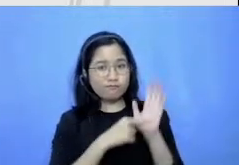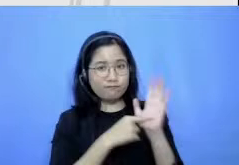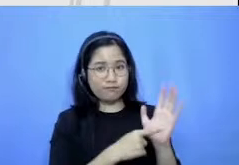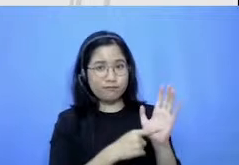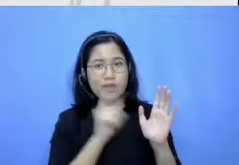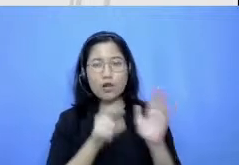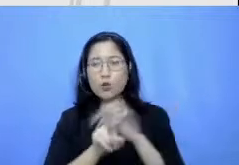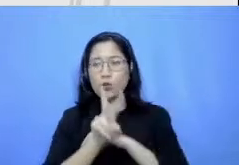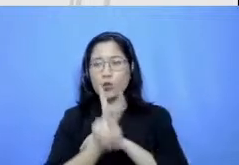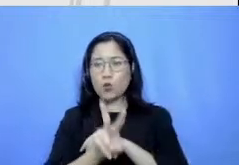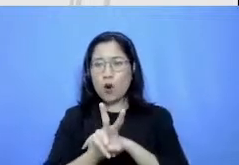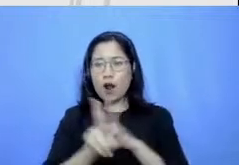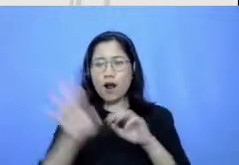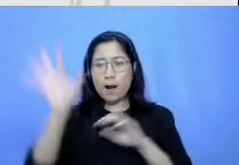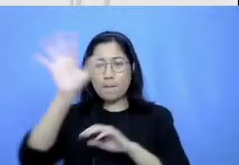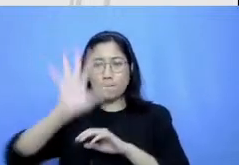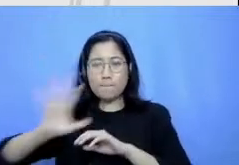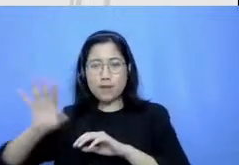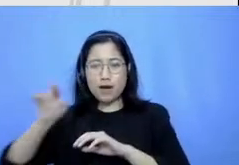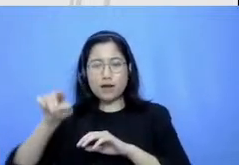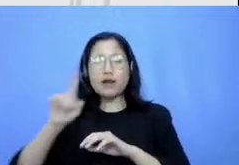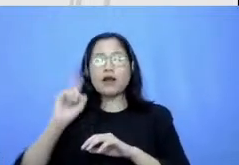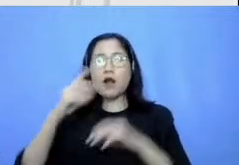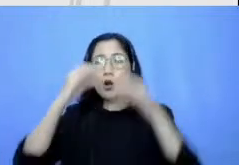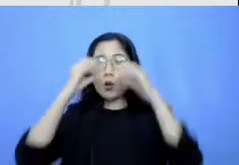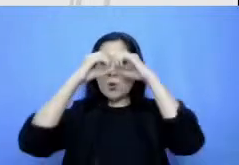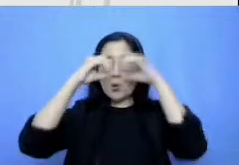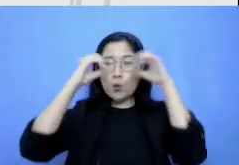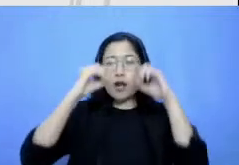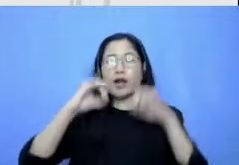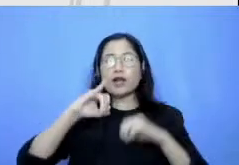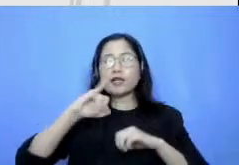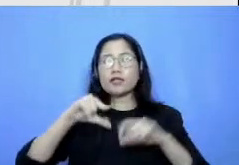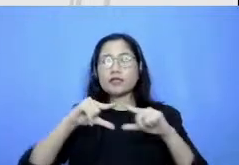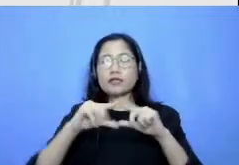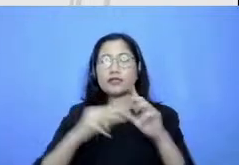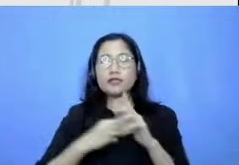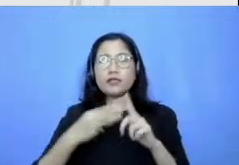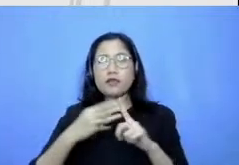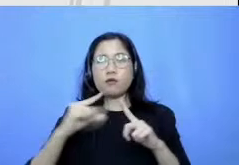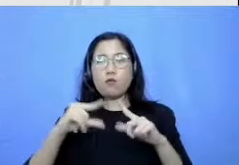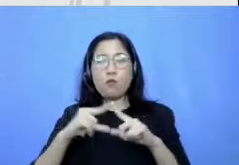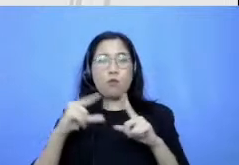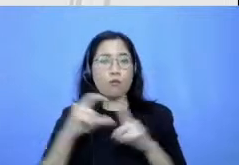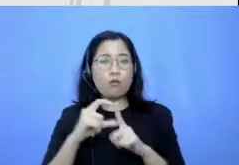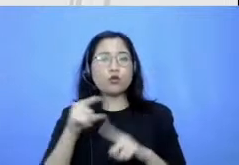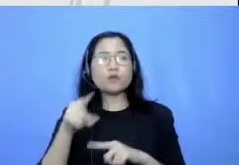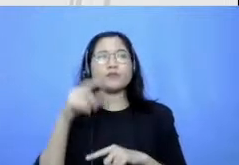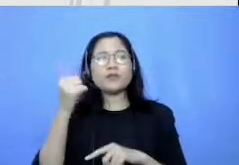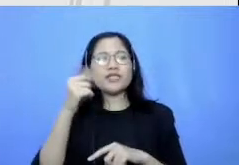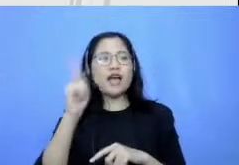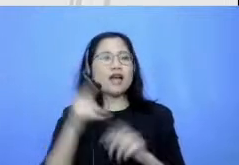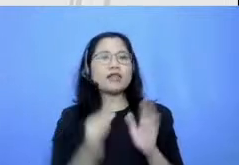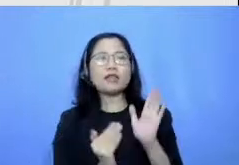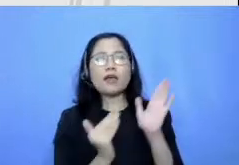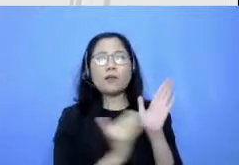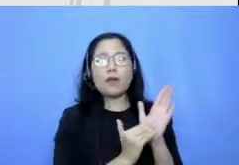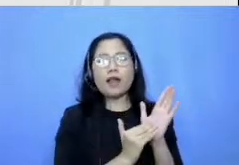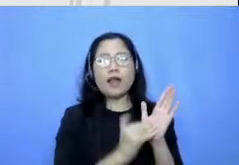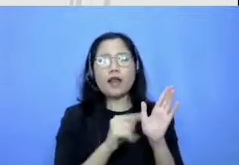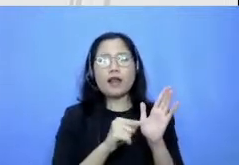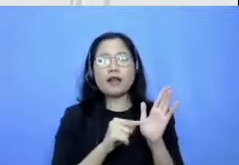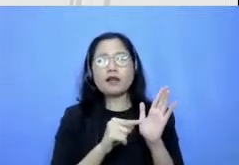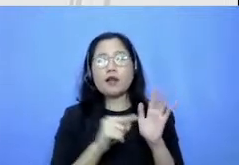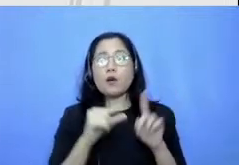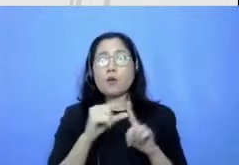Google hours for that, we can google jambor, we can stick positive notes and it's because we are